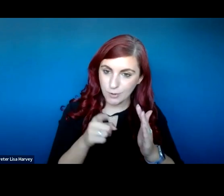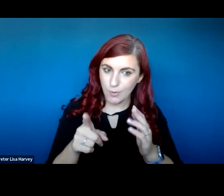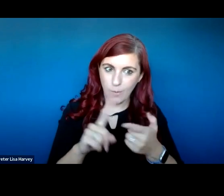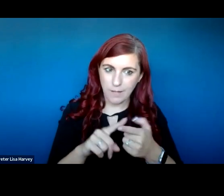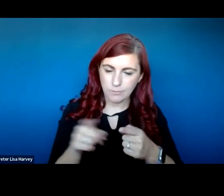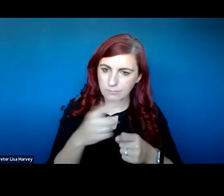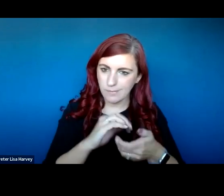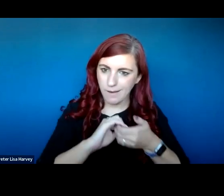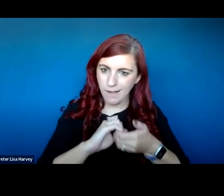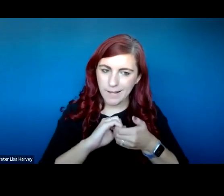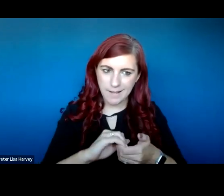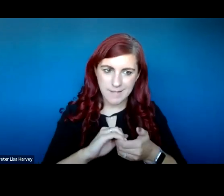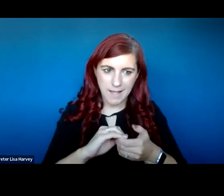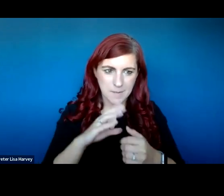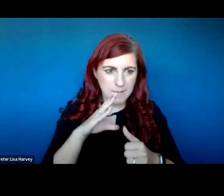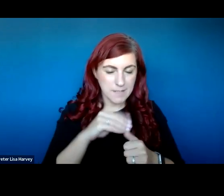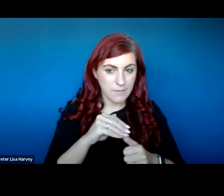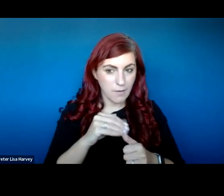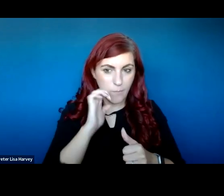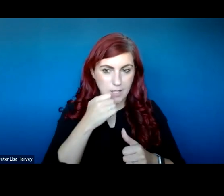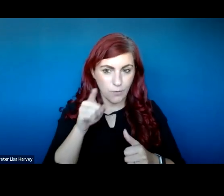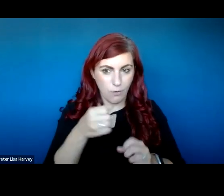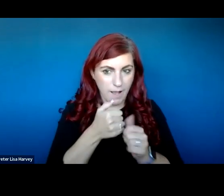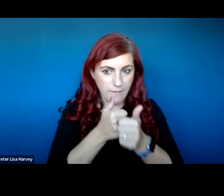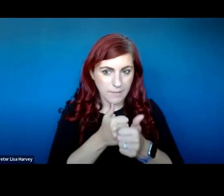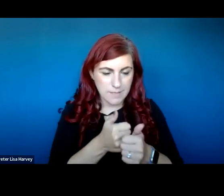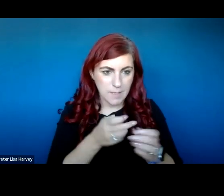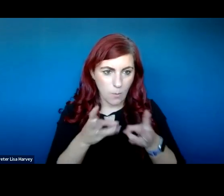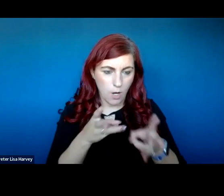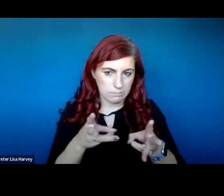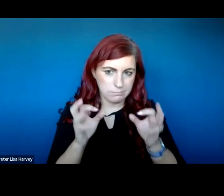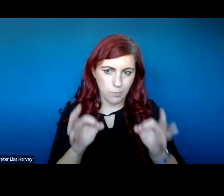colleagues and particularly on all your advocacy work, that was wonderful to see.